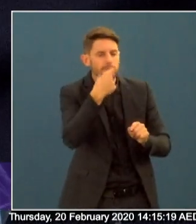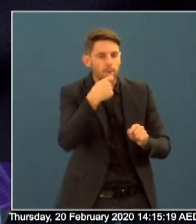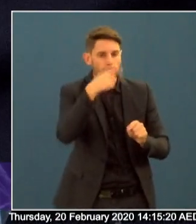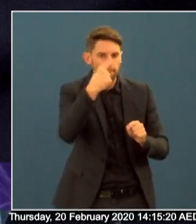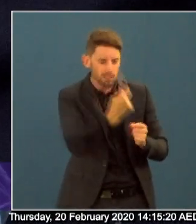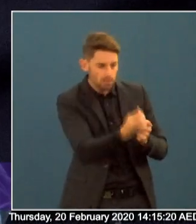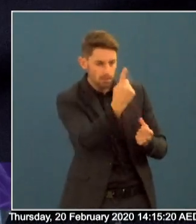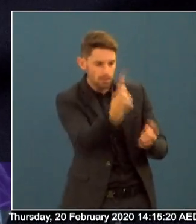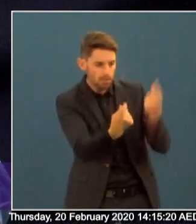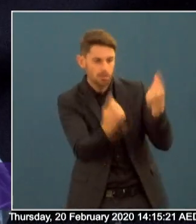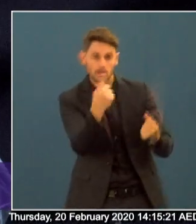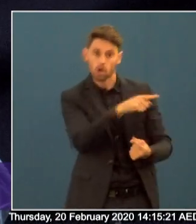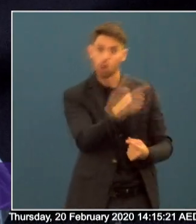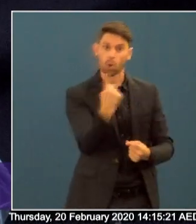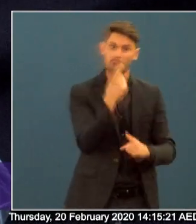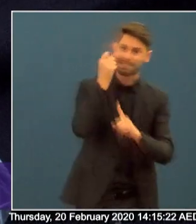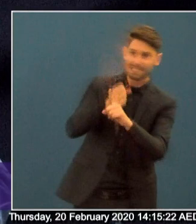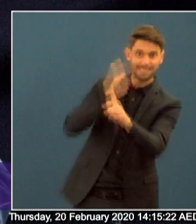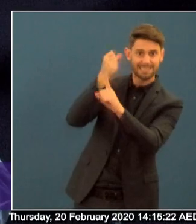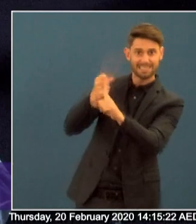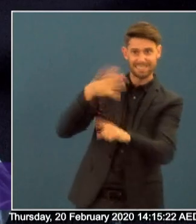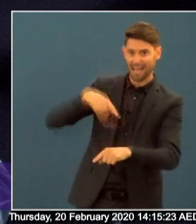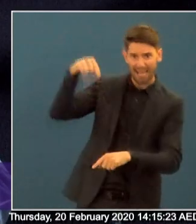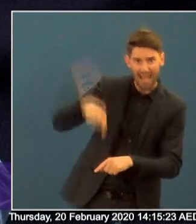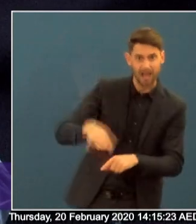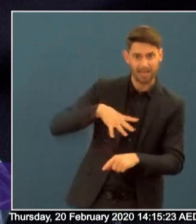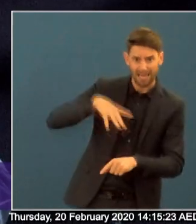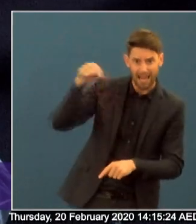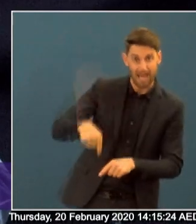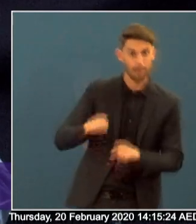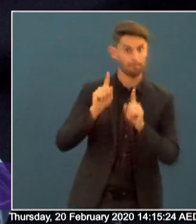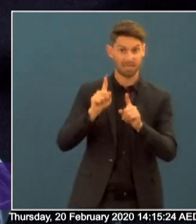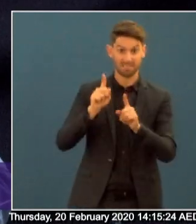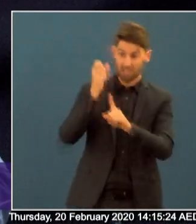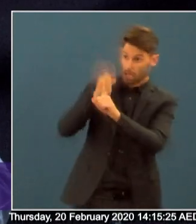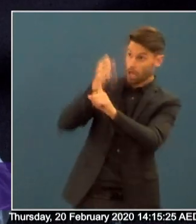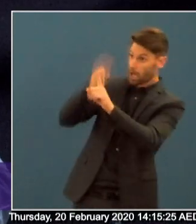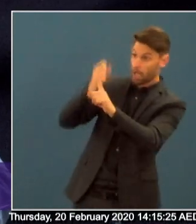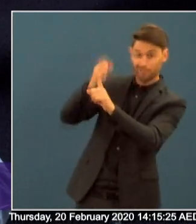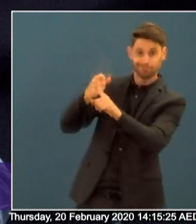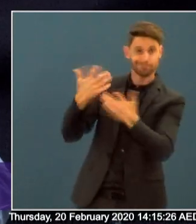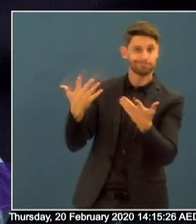disability who are pushing such action, but it's actually really difficult to get traction and to get parties on board.